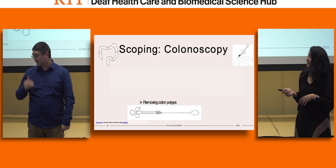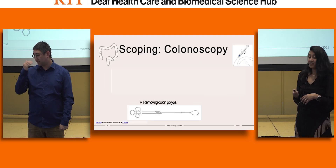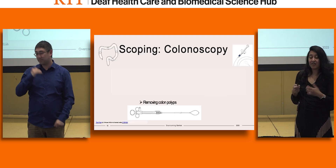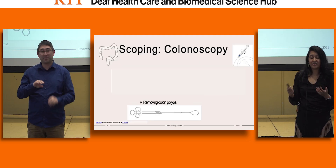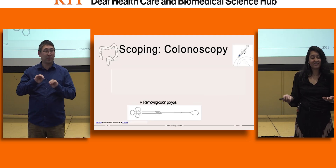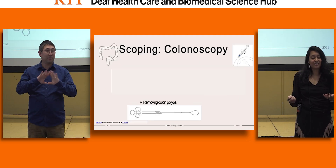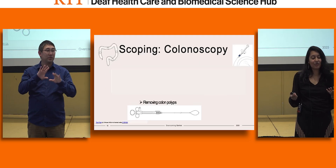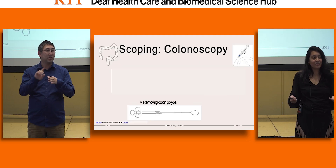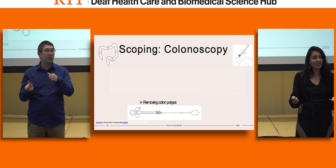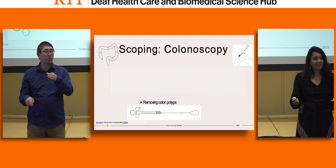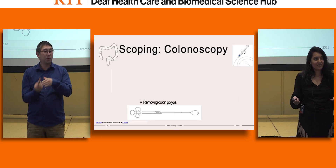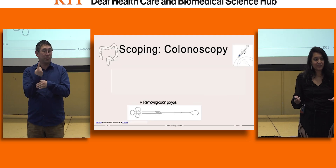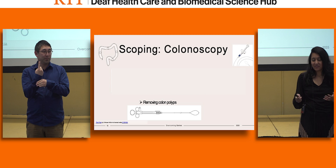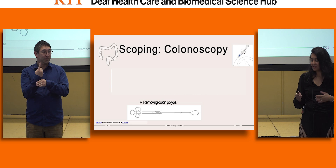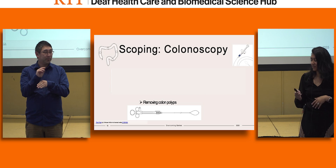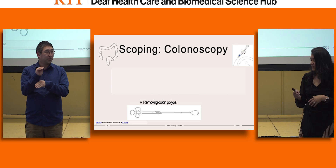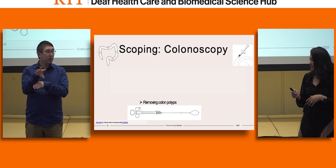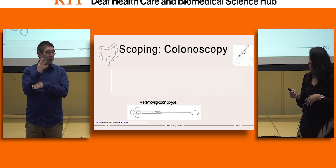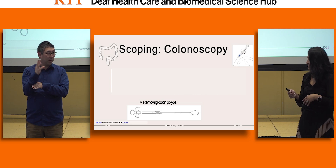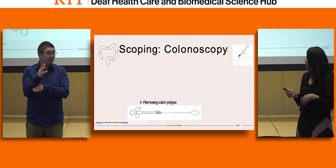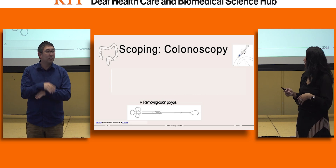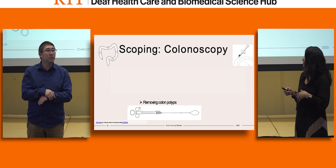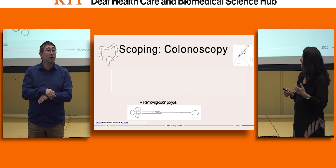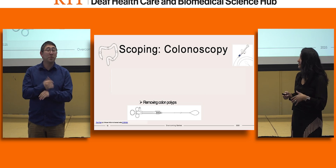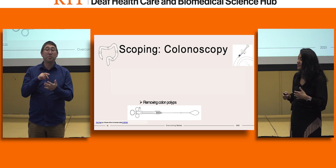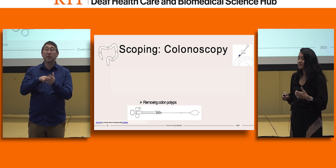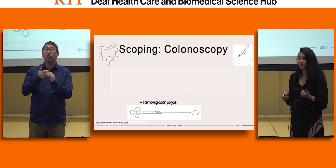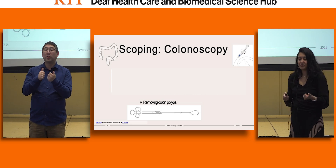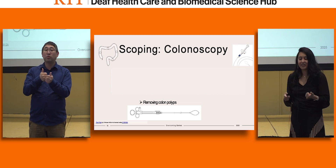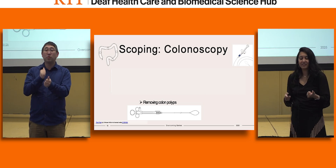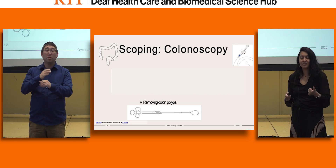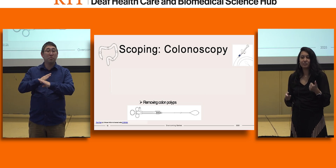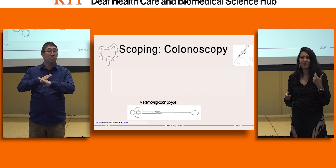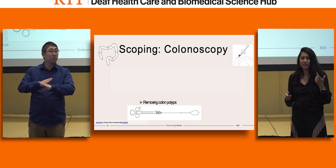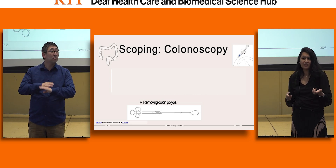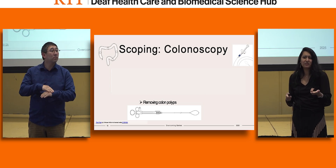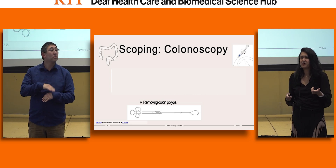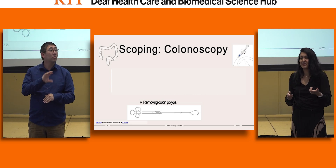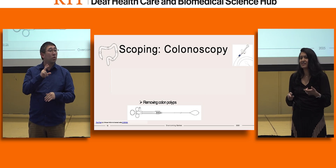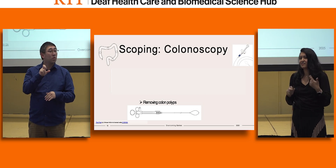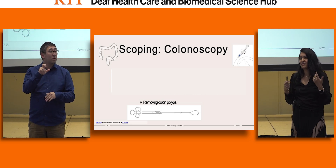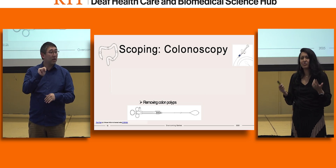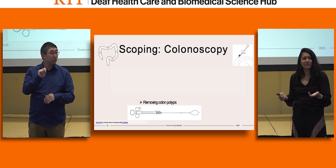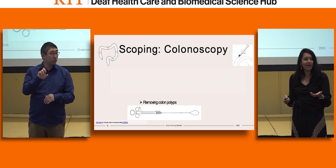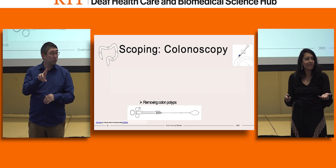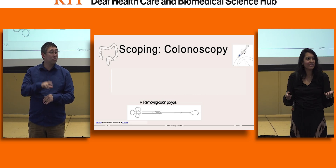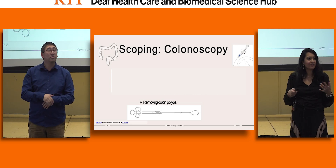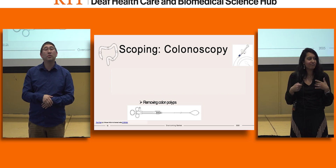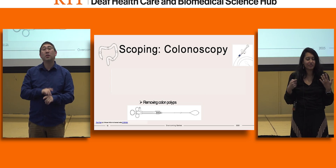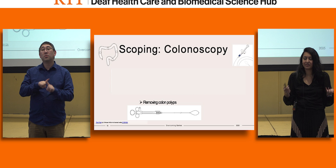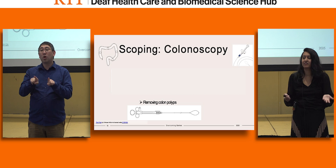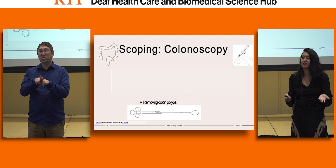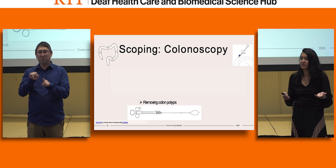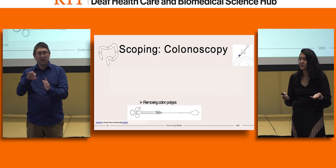And then, obviously, colonoscopies, trying to prevent colon cancer, but also doing it if someone's having particular symptoms,